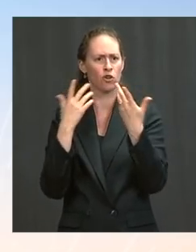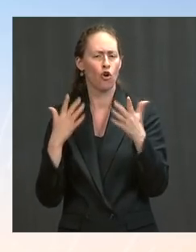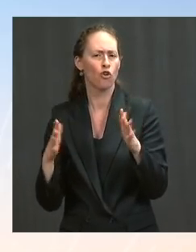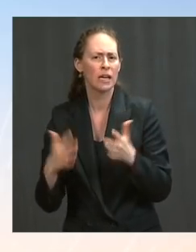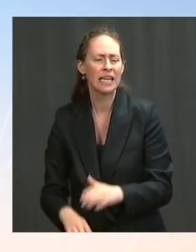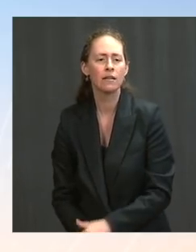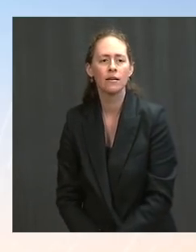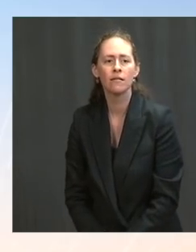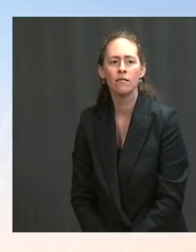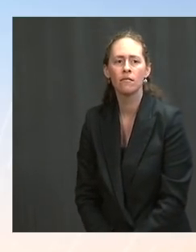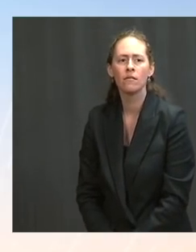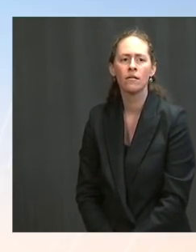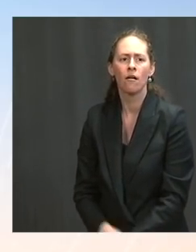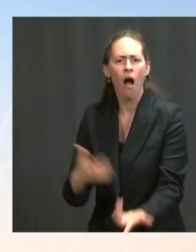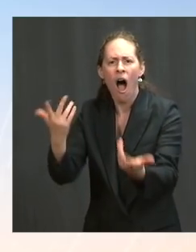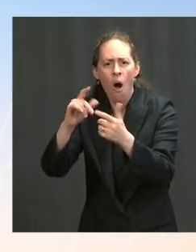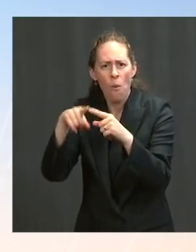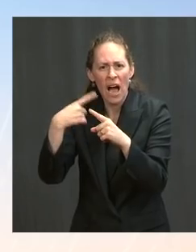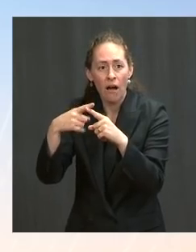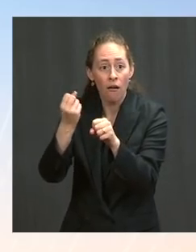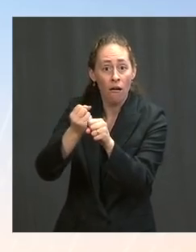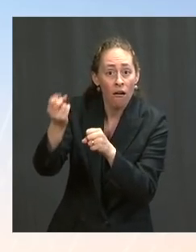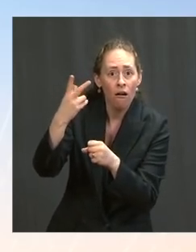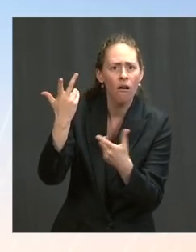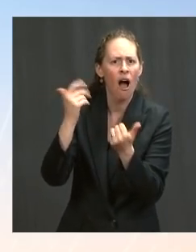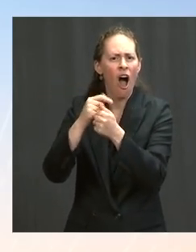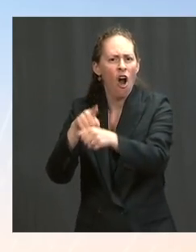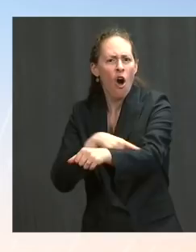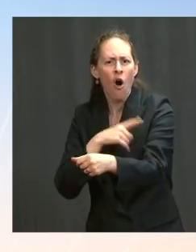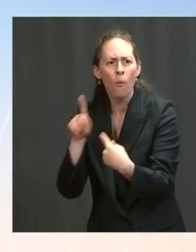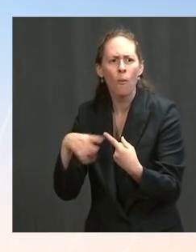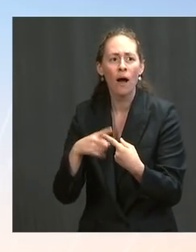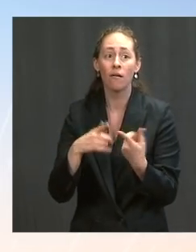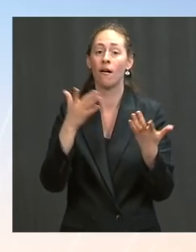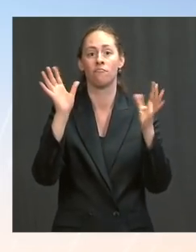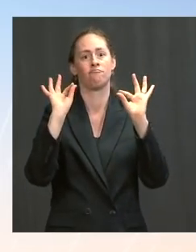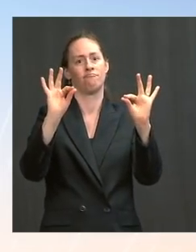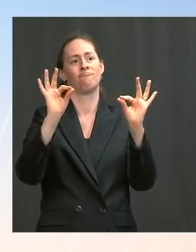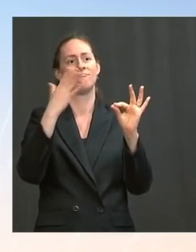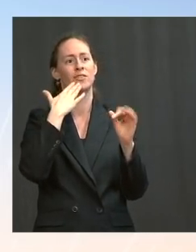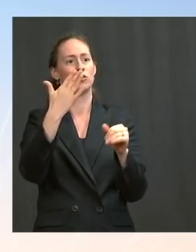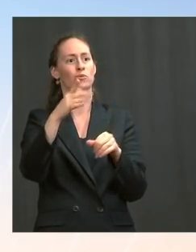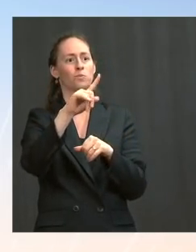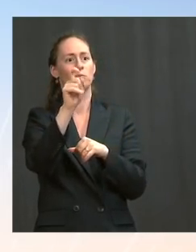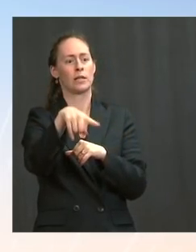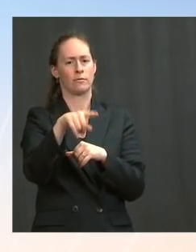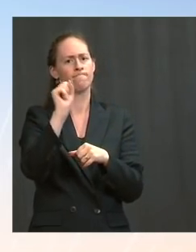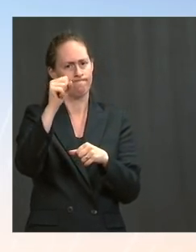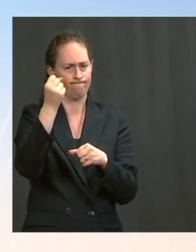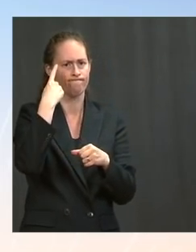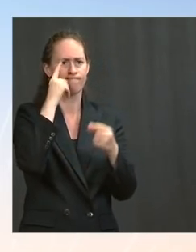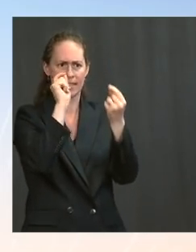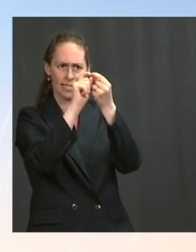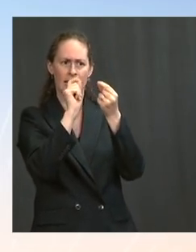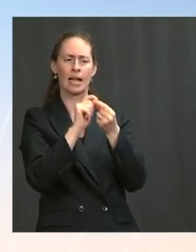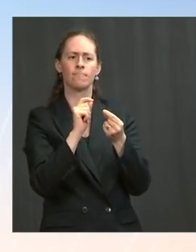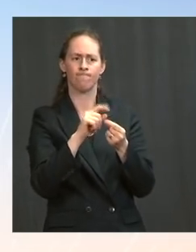Do you have any determination of a timeline on that? Ms. Psaki: It's an excellent question. The details are very important here. It needs to all be written into the final legislation of the bill.